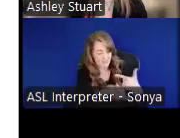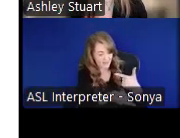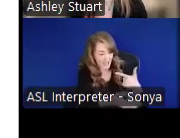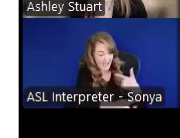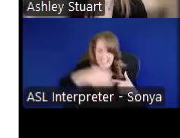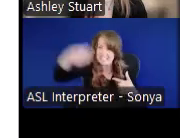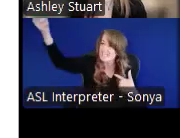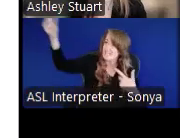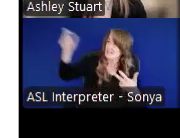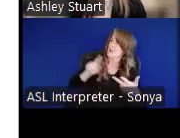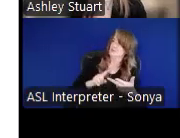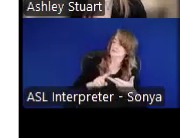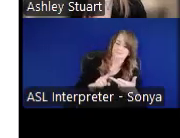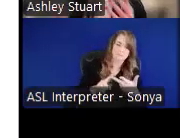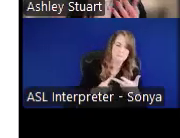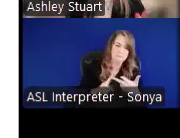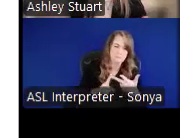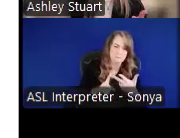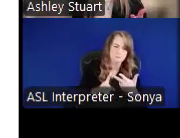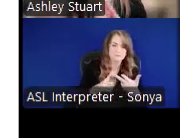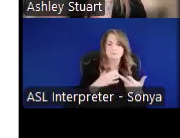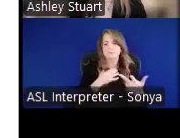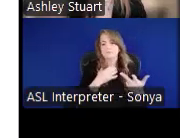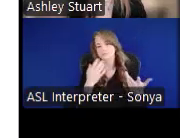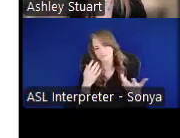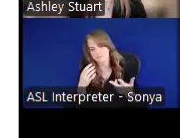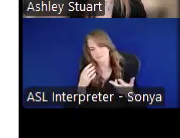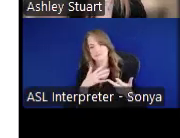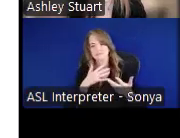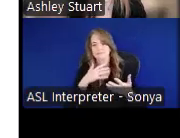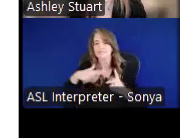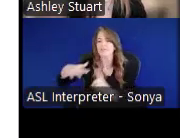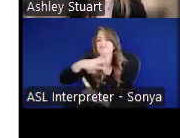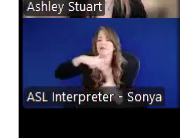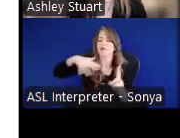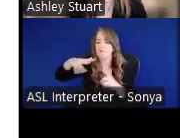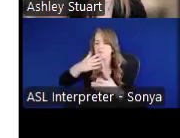them in certain environmental circumstances, like being hungry